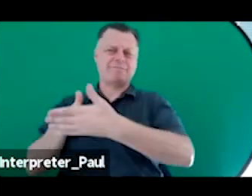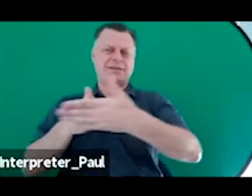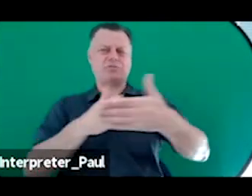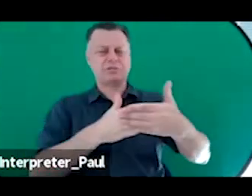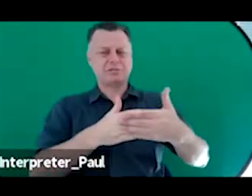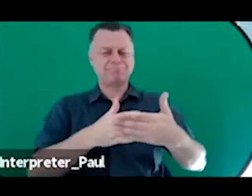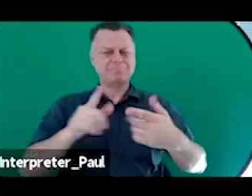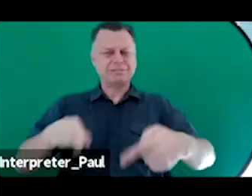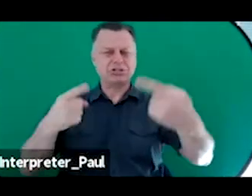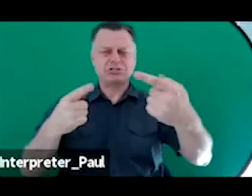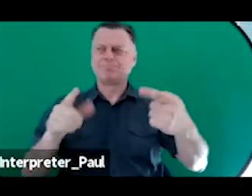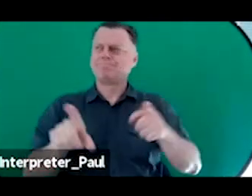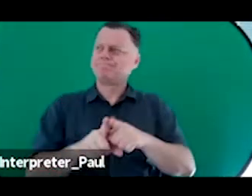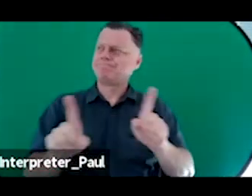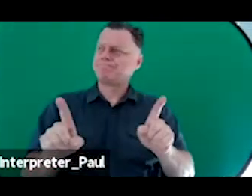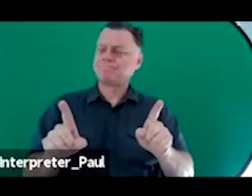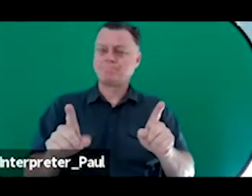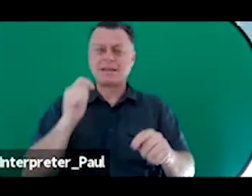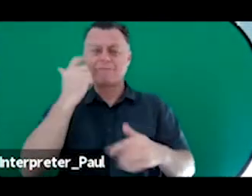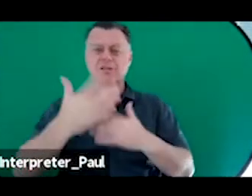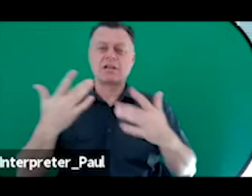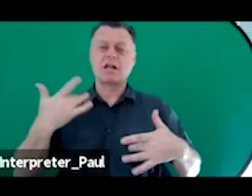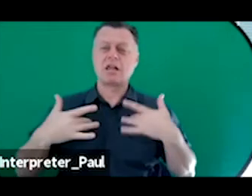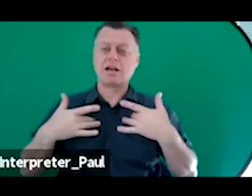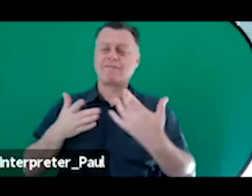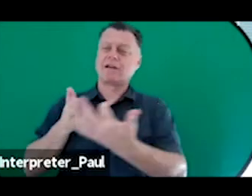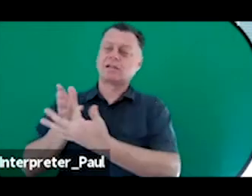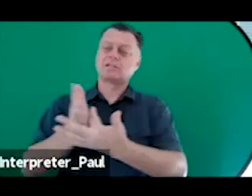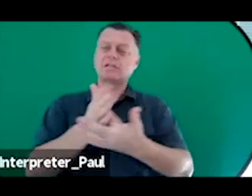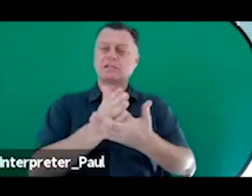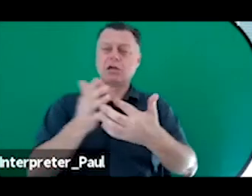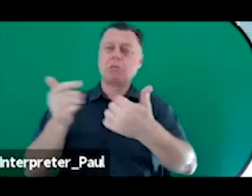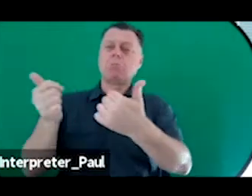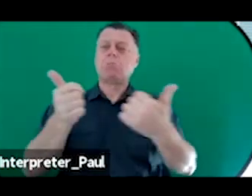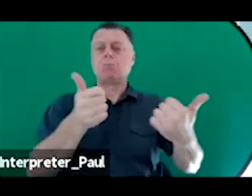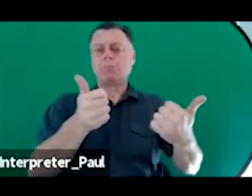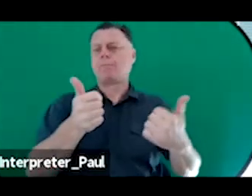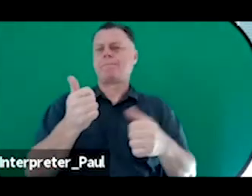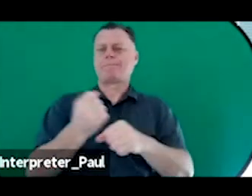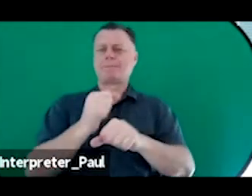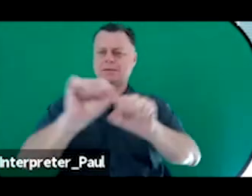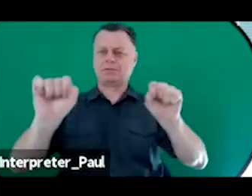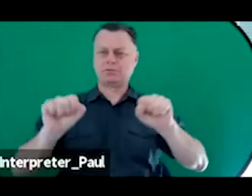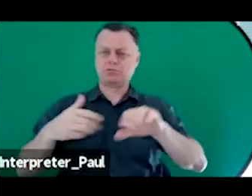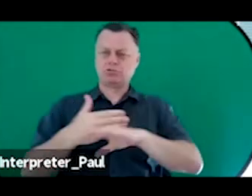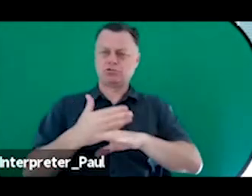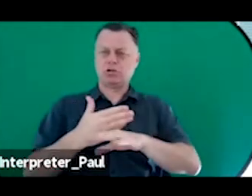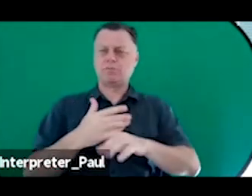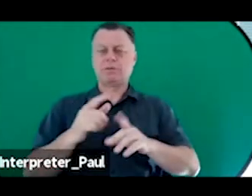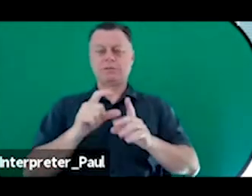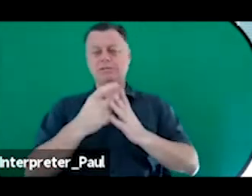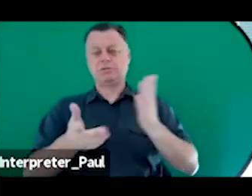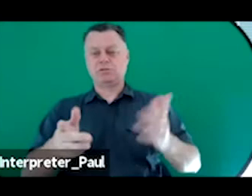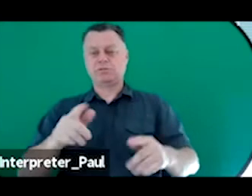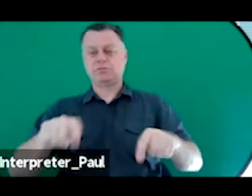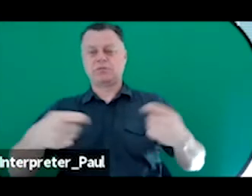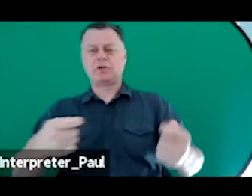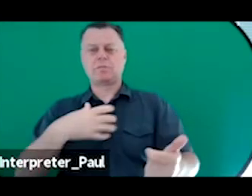do we go beyond every day accessibility and make our jobs as disability providers more targeted,